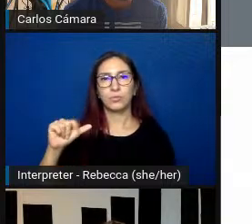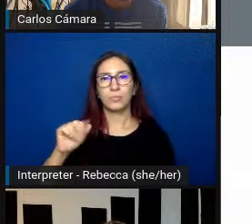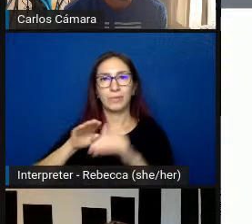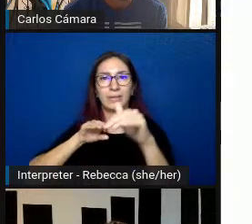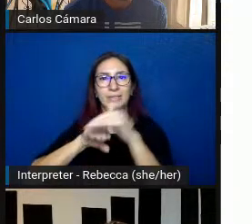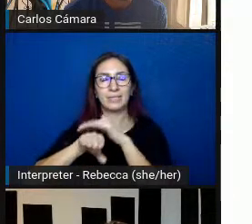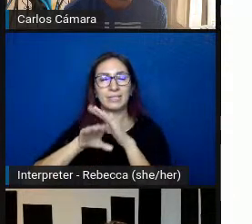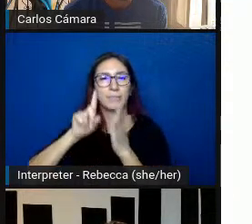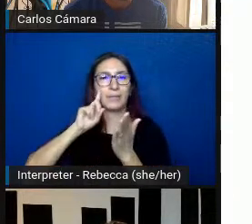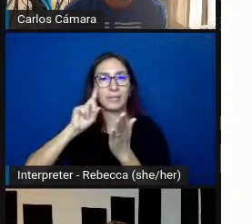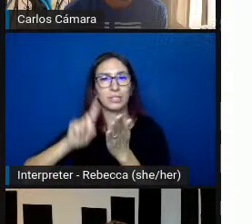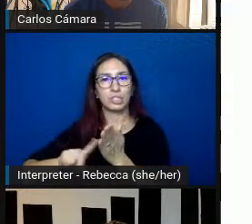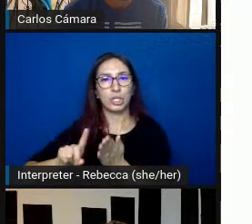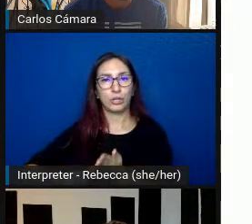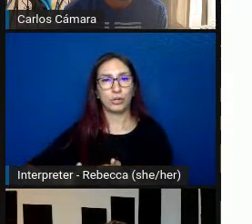Here it is.